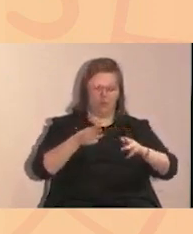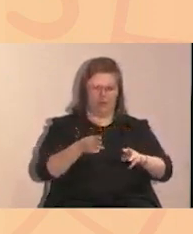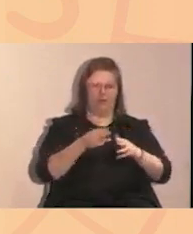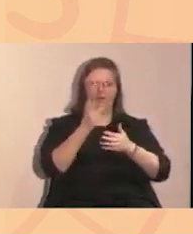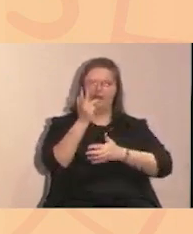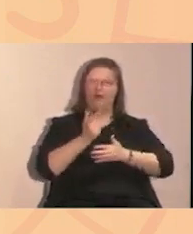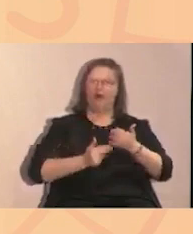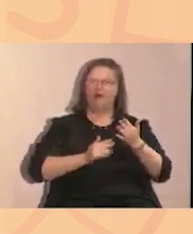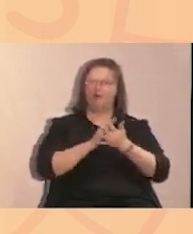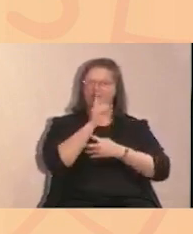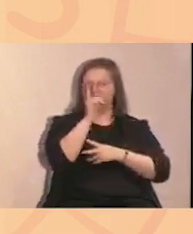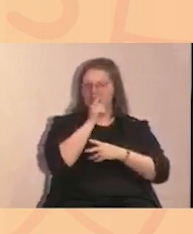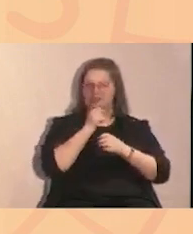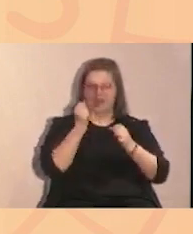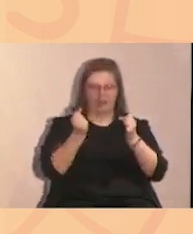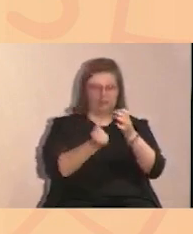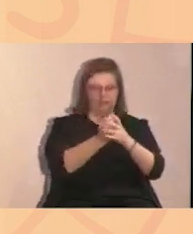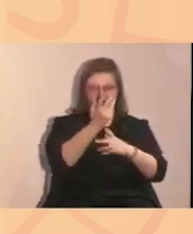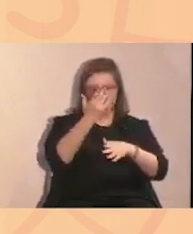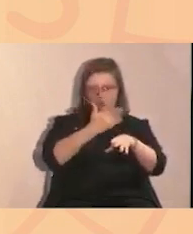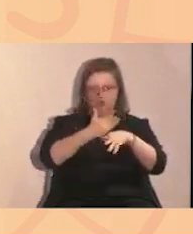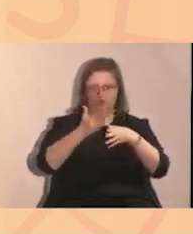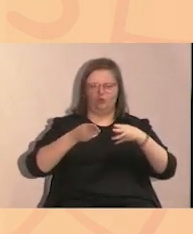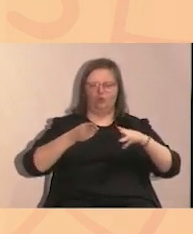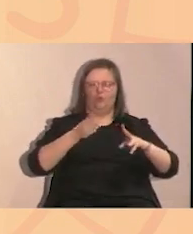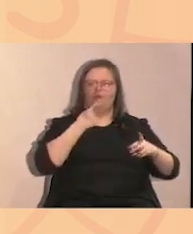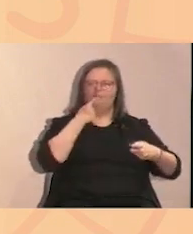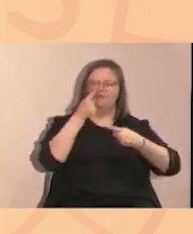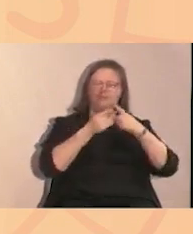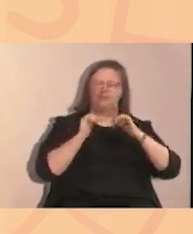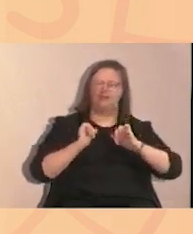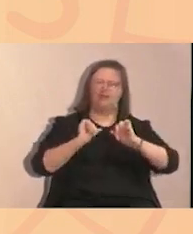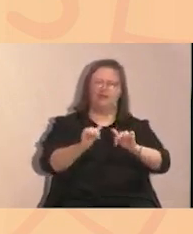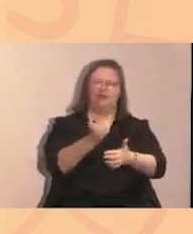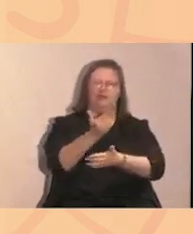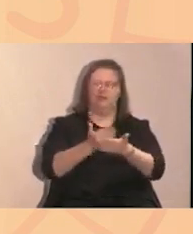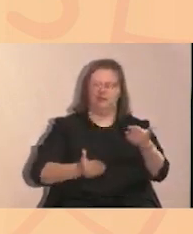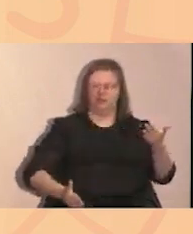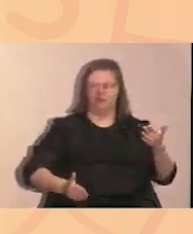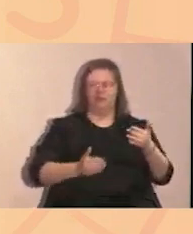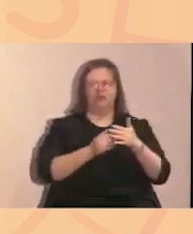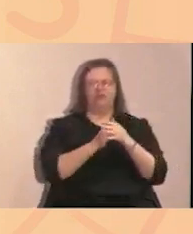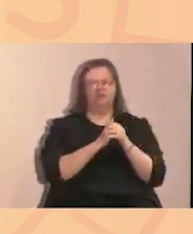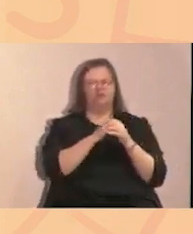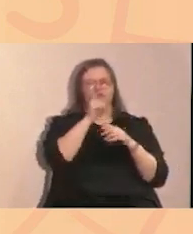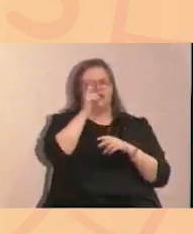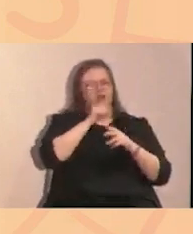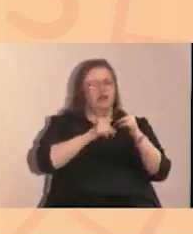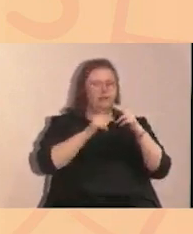artists are able to kind of manifest new ways of telling their stories and do so in a way that builds skills and relationships.